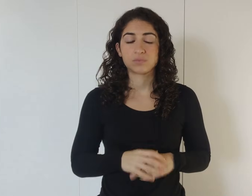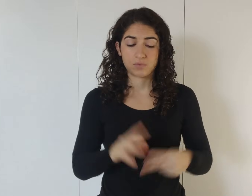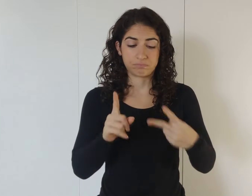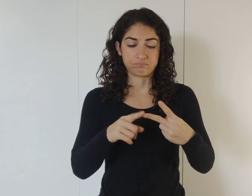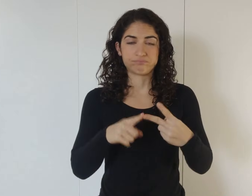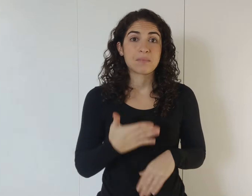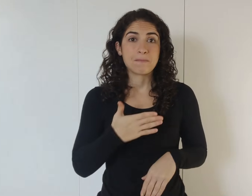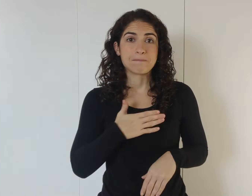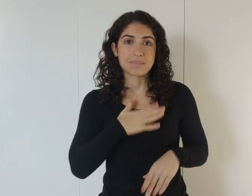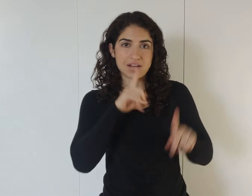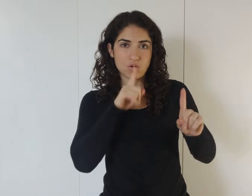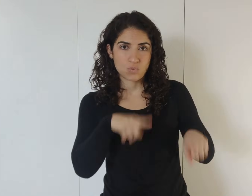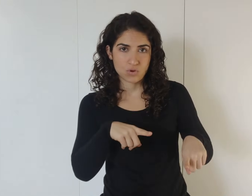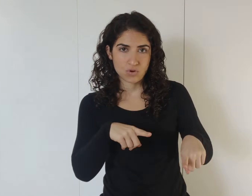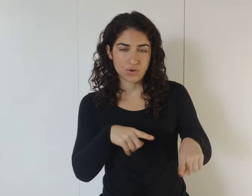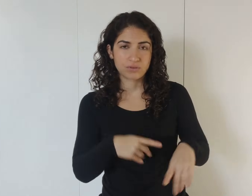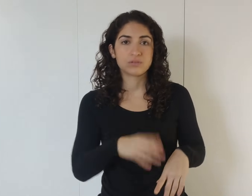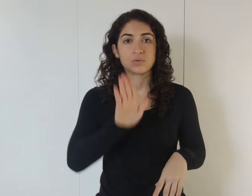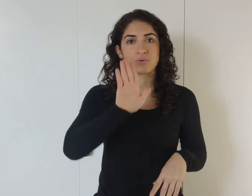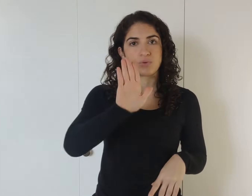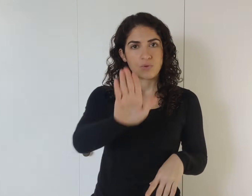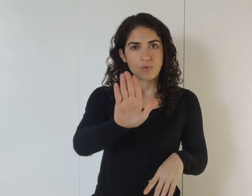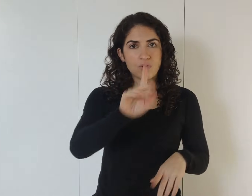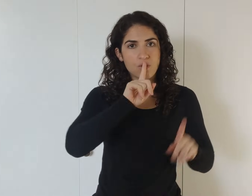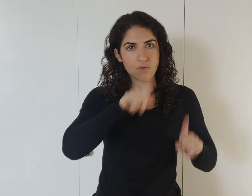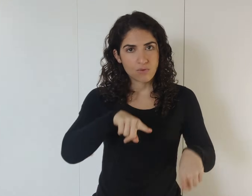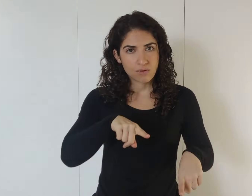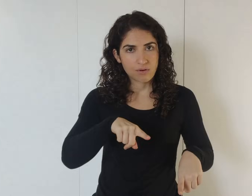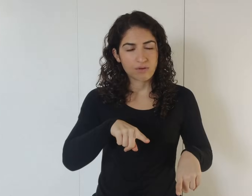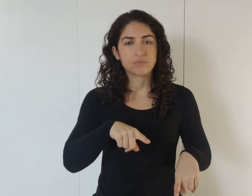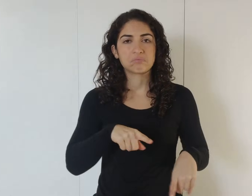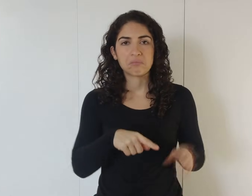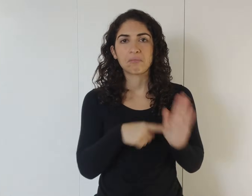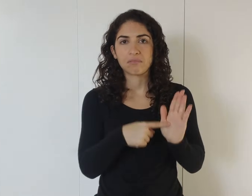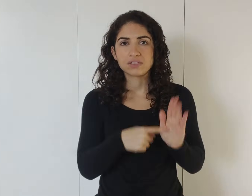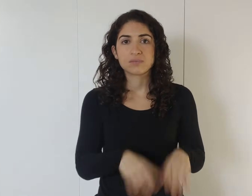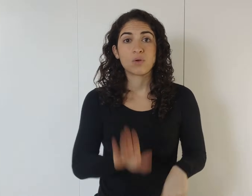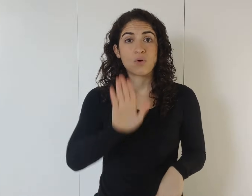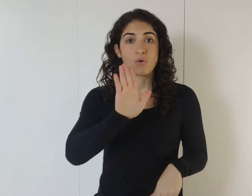Or: "my order", "your order".